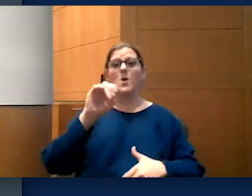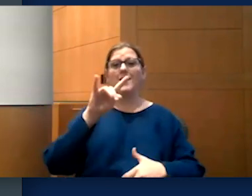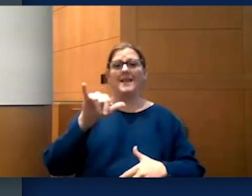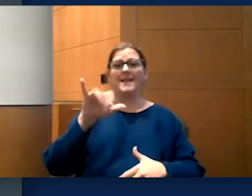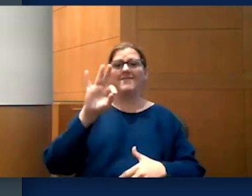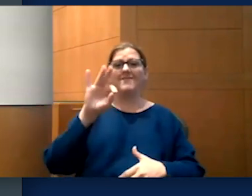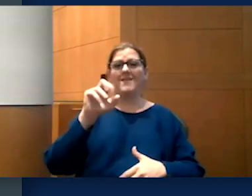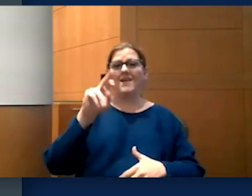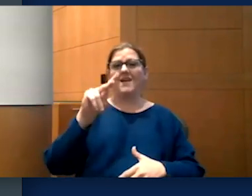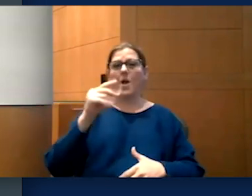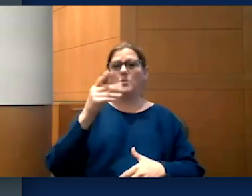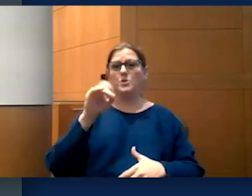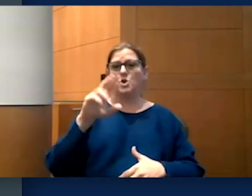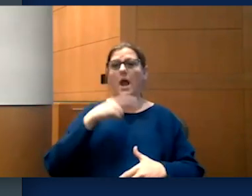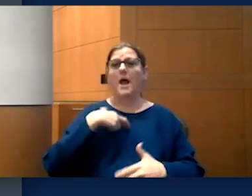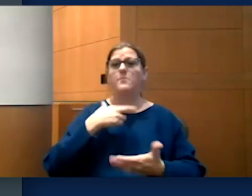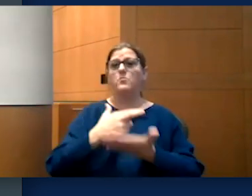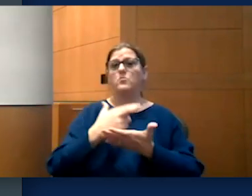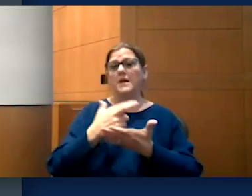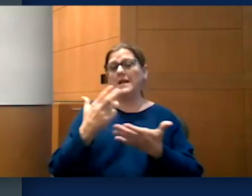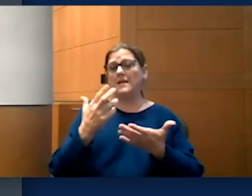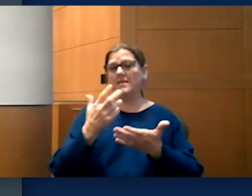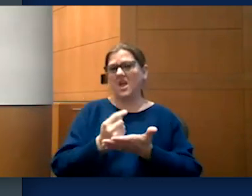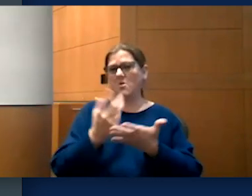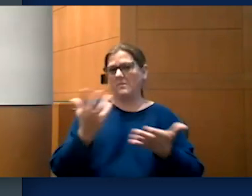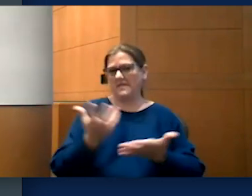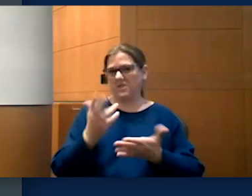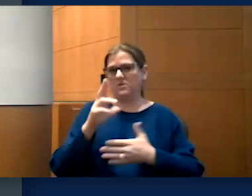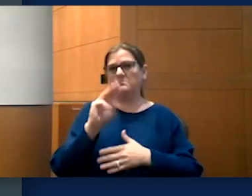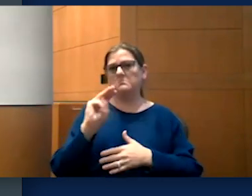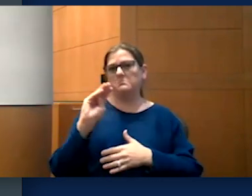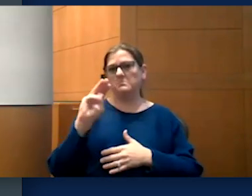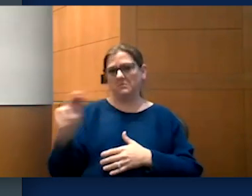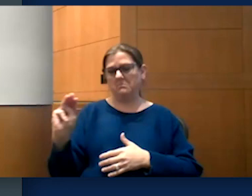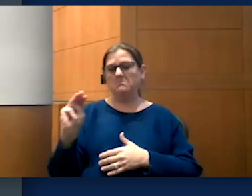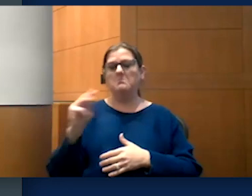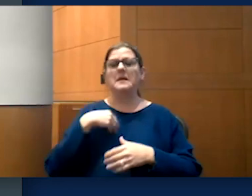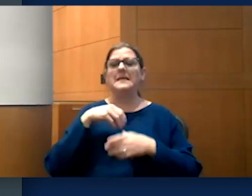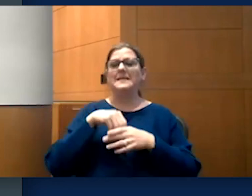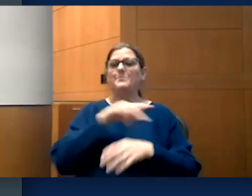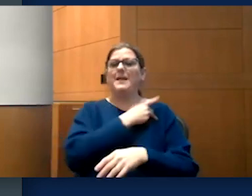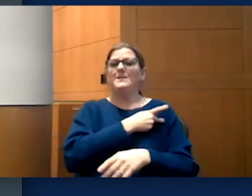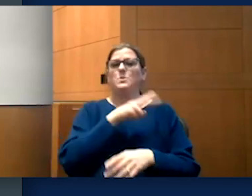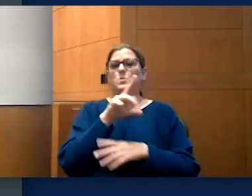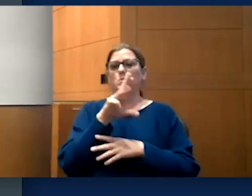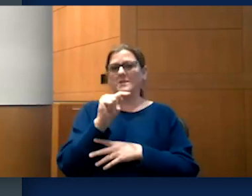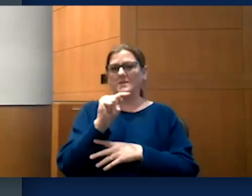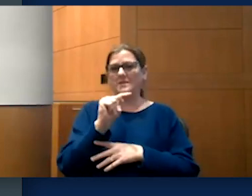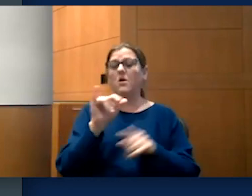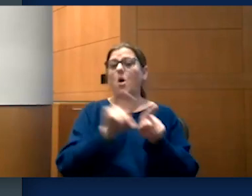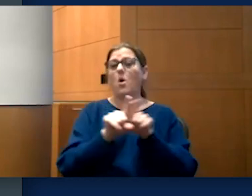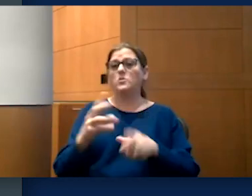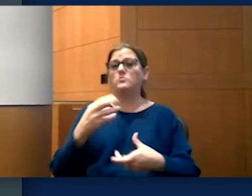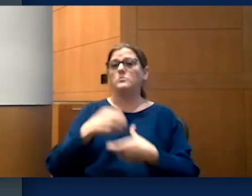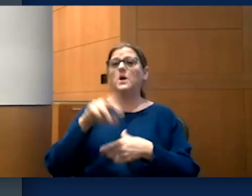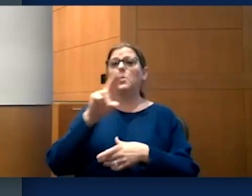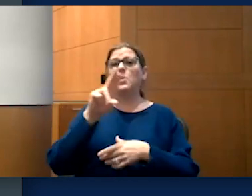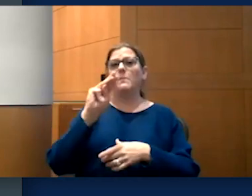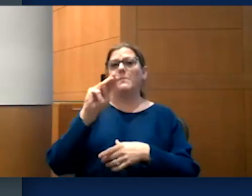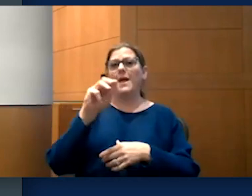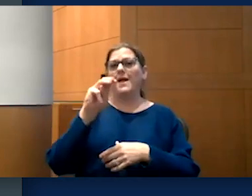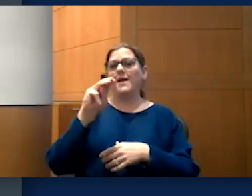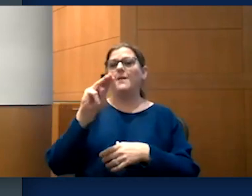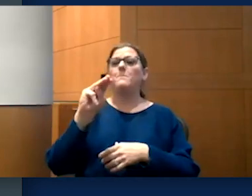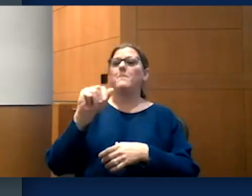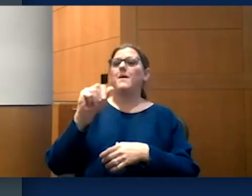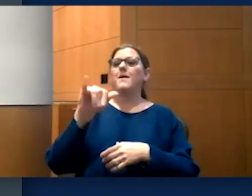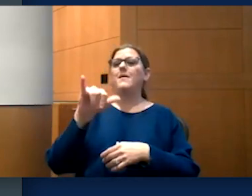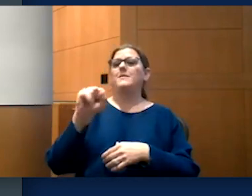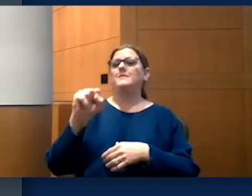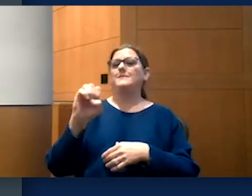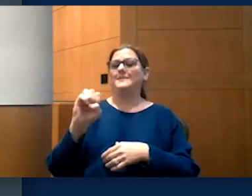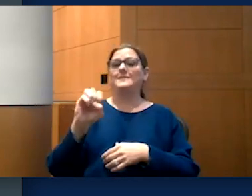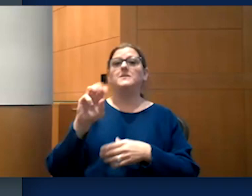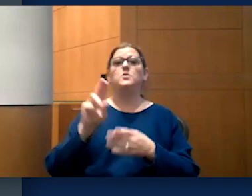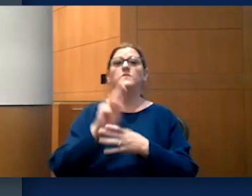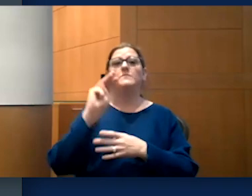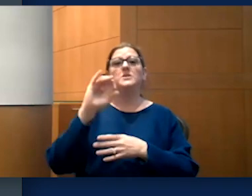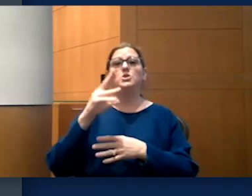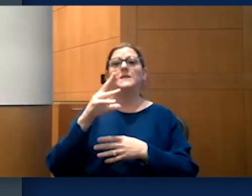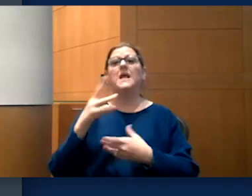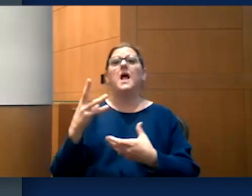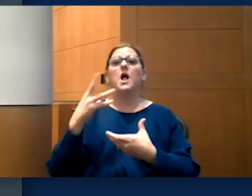I am a recreational therapist here with Michigan medicine. I'm in the inpatient unit. I'm also a member of you, Mays. It's the University of Michigan, adaptive and inclusive sports experience.